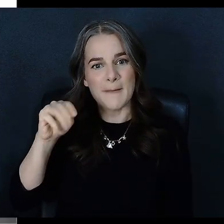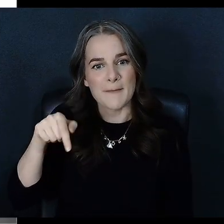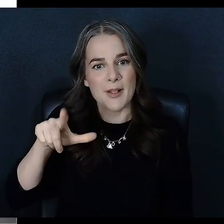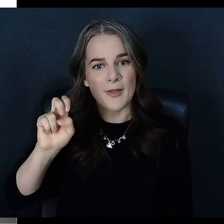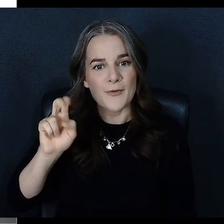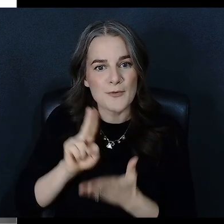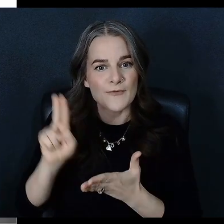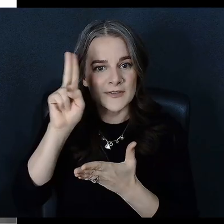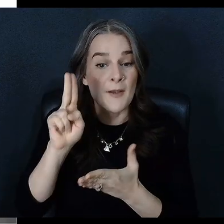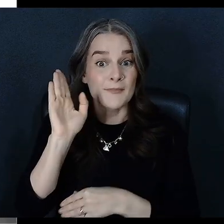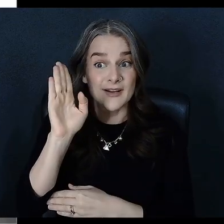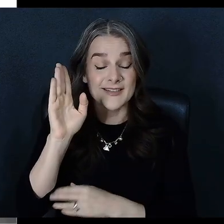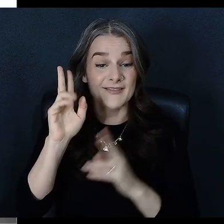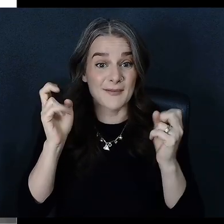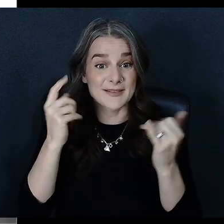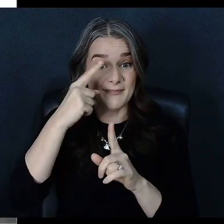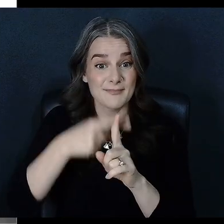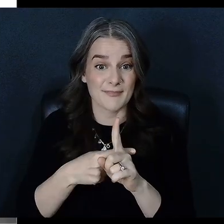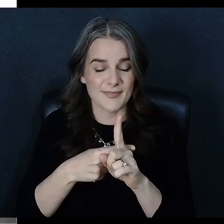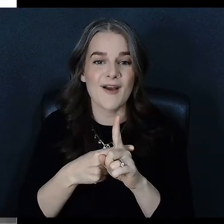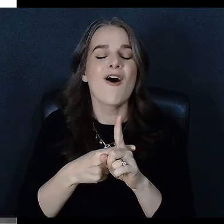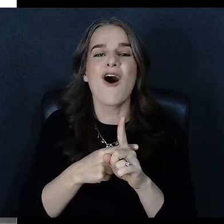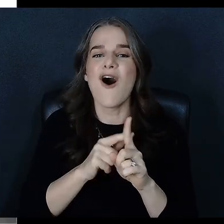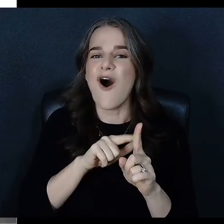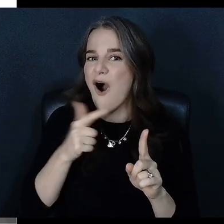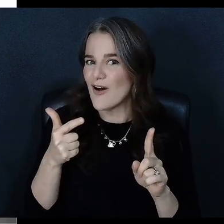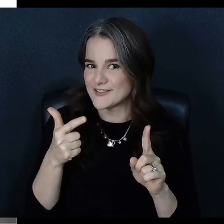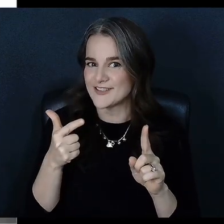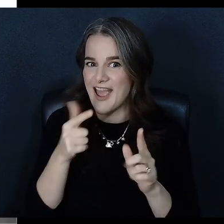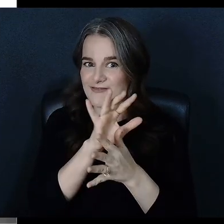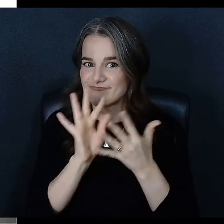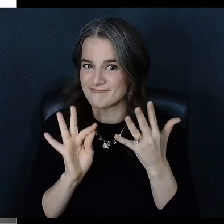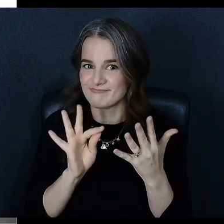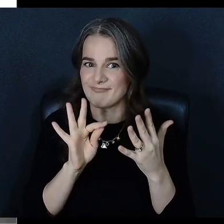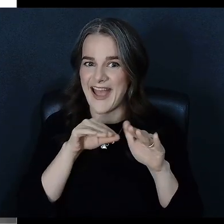is Alternate Access and Switches. So that's our presentation for today at 4 o'clock.